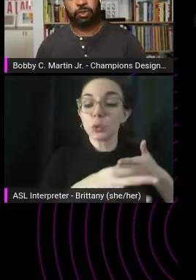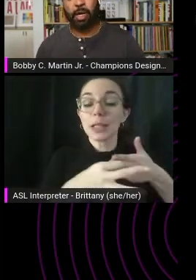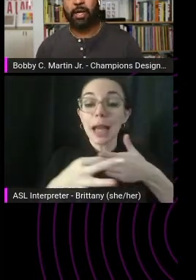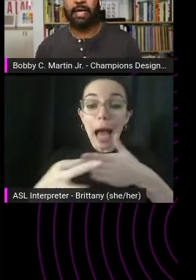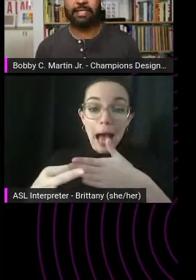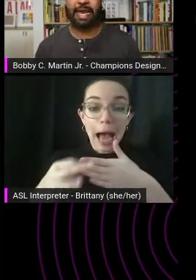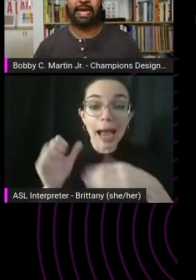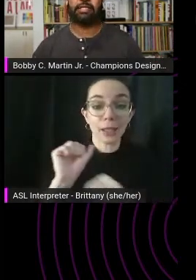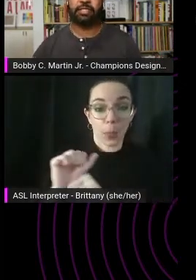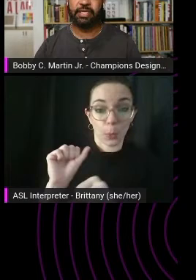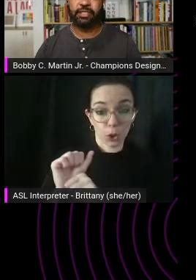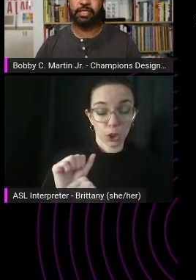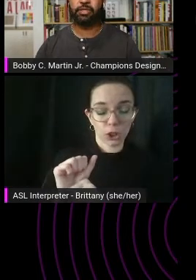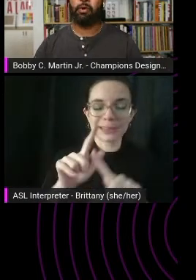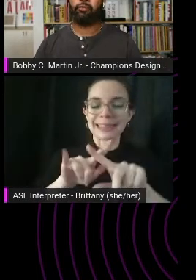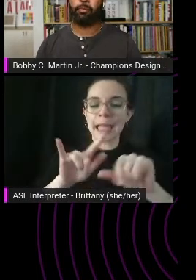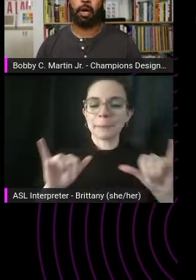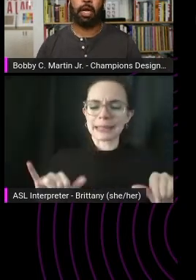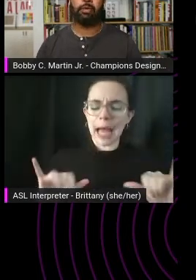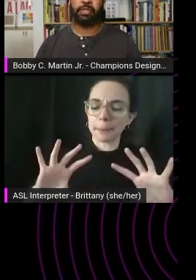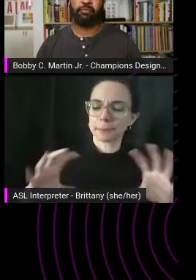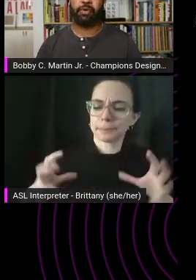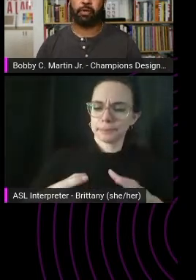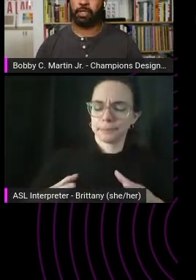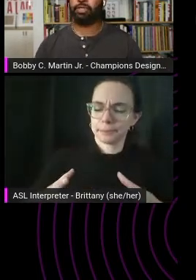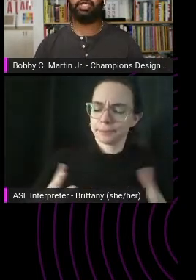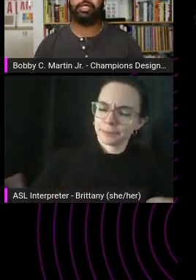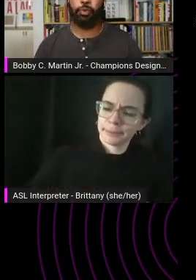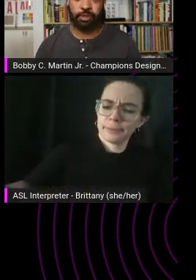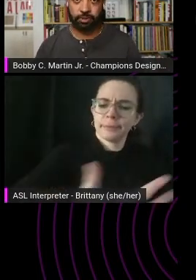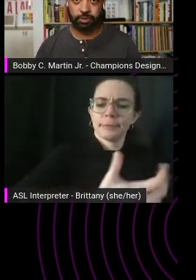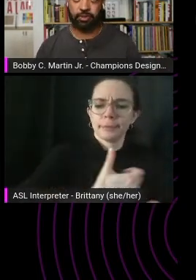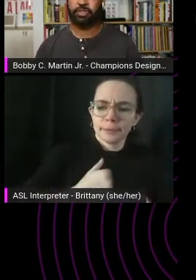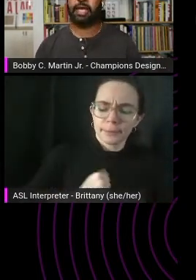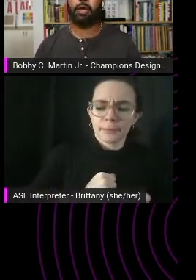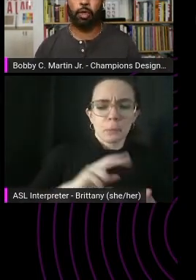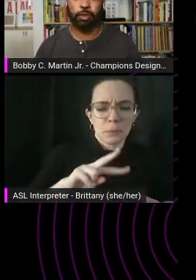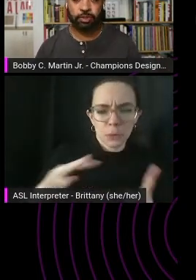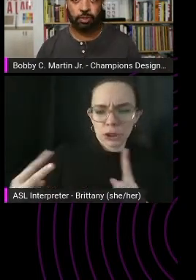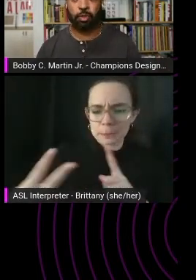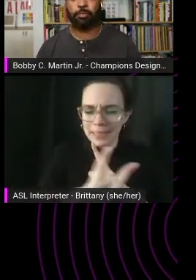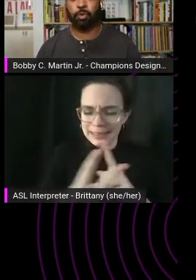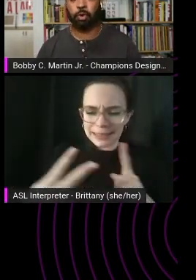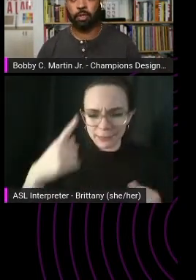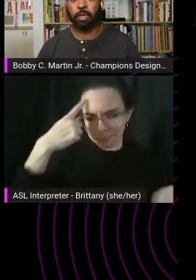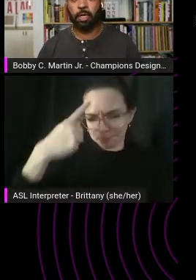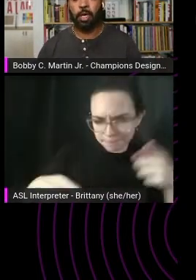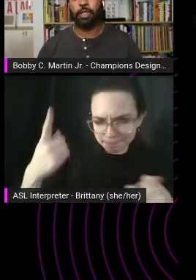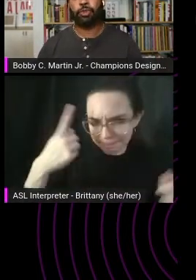as well as gain consensus from all of the different constituents, stakeholders on board.